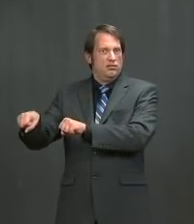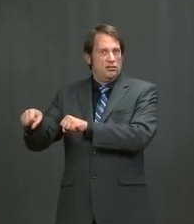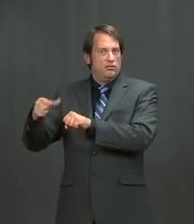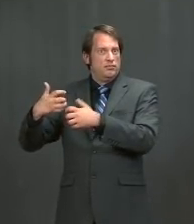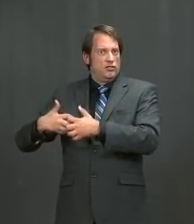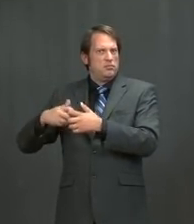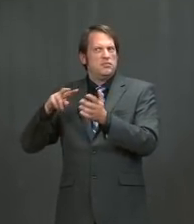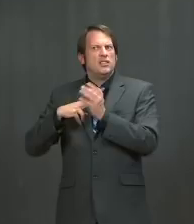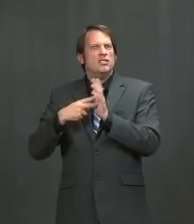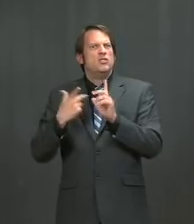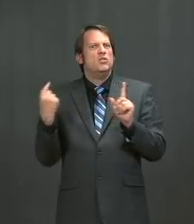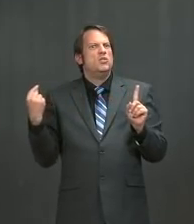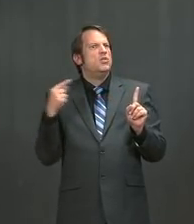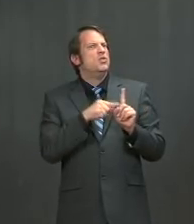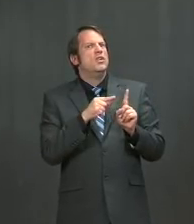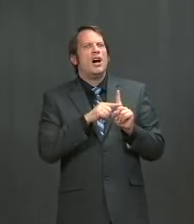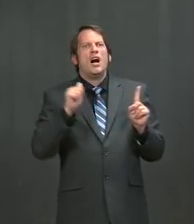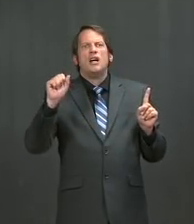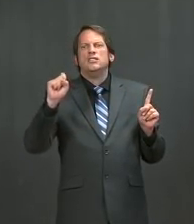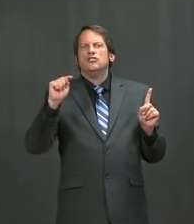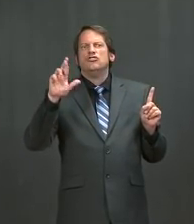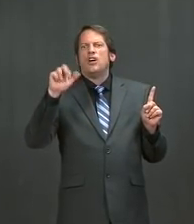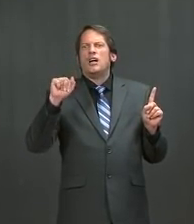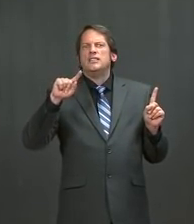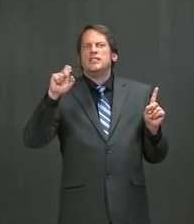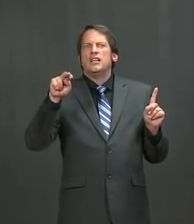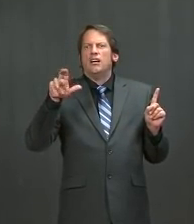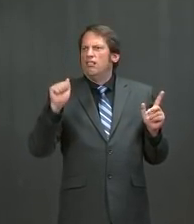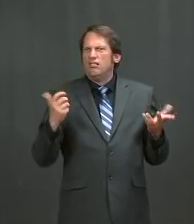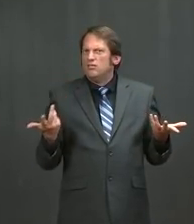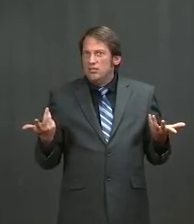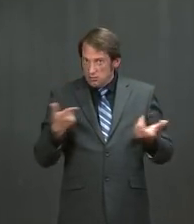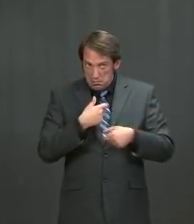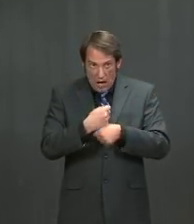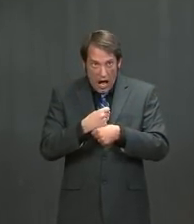to manufacture here in the United States, or will that production domestically now shrink?